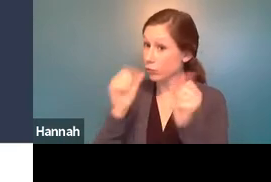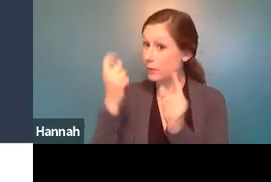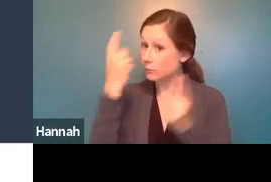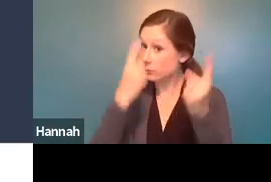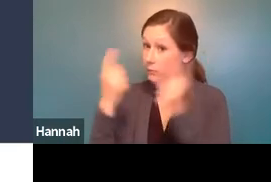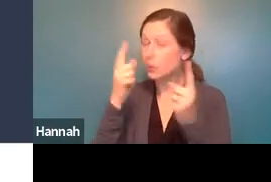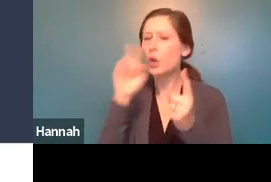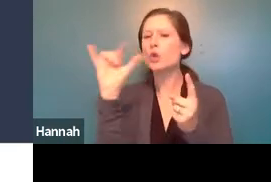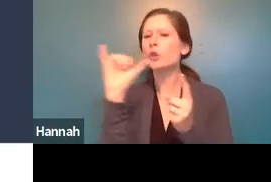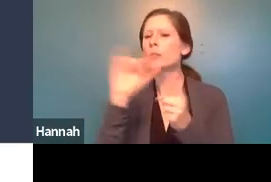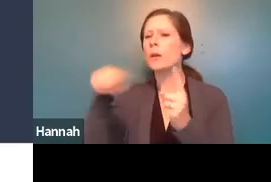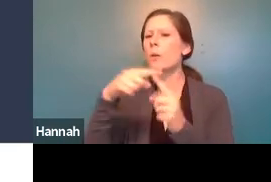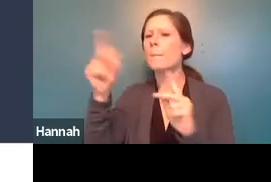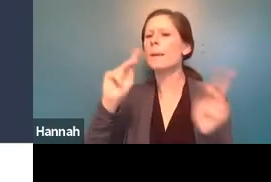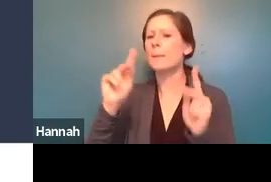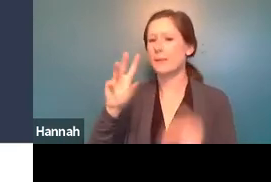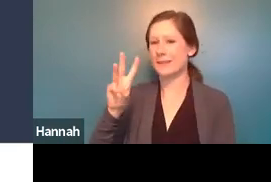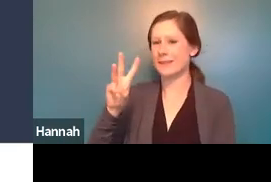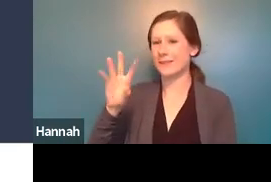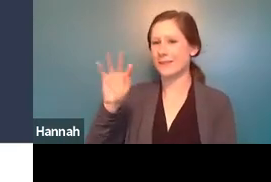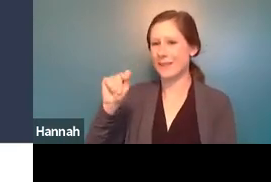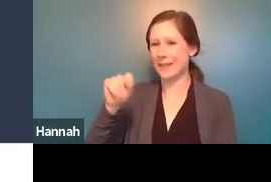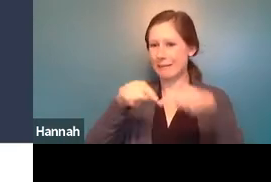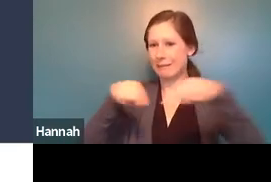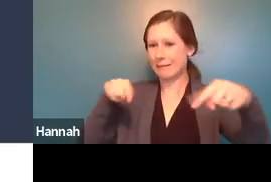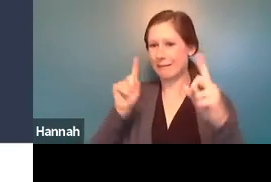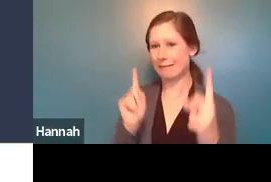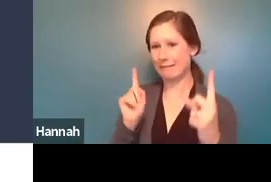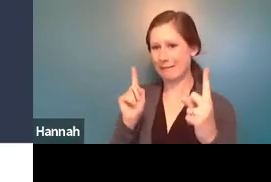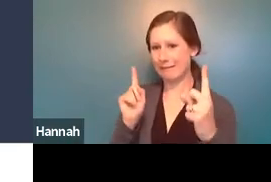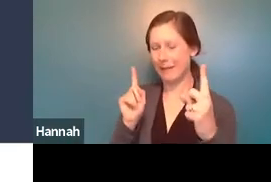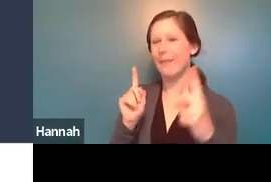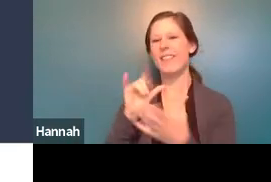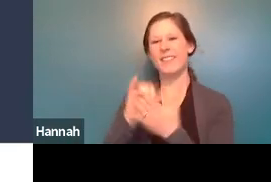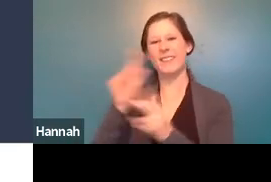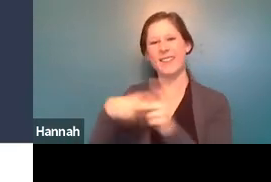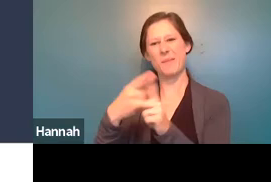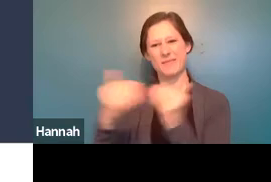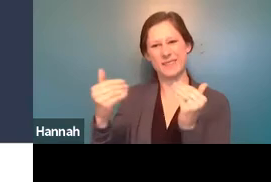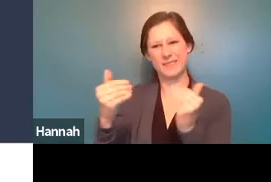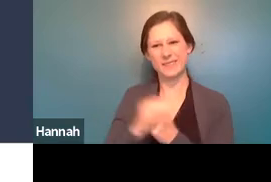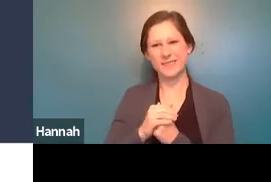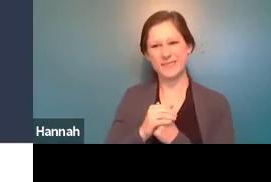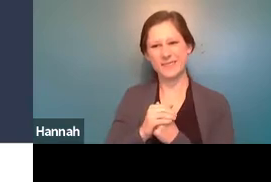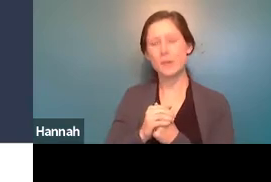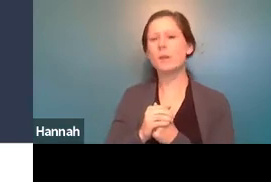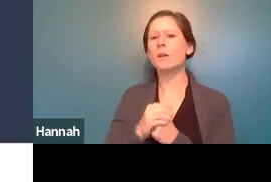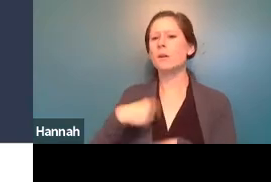people have to be six feet away from themselves and all of those kind of things, but we we're not set up for people to